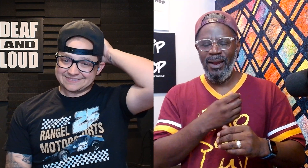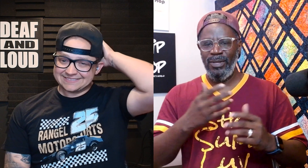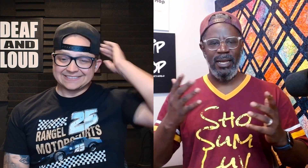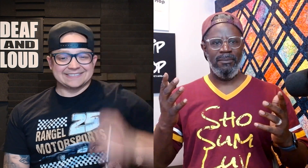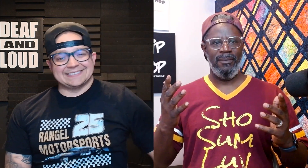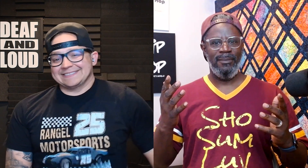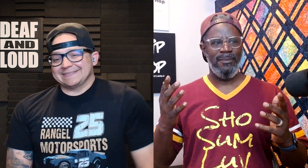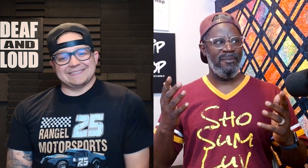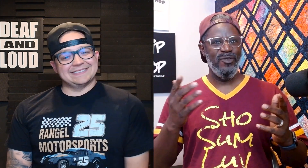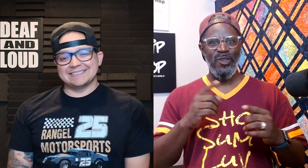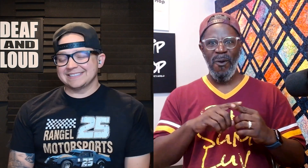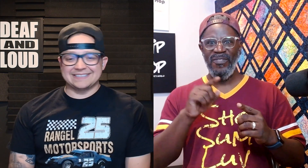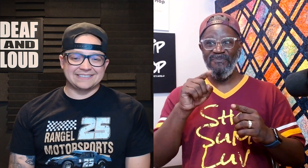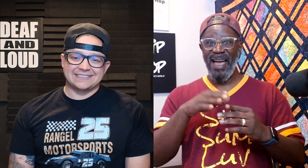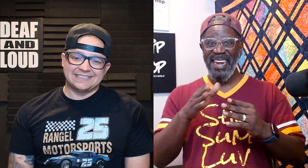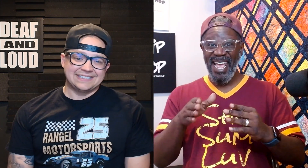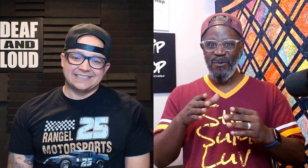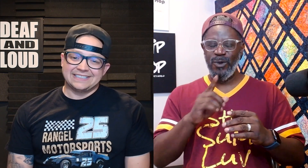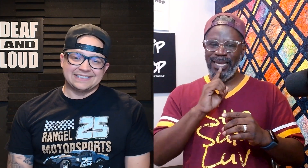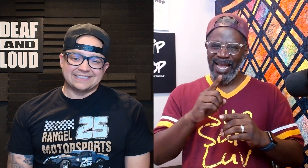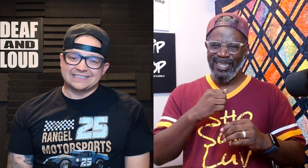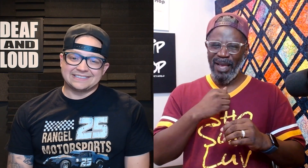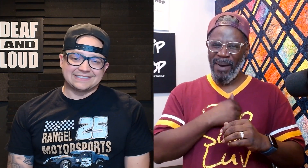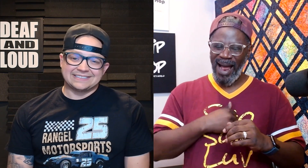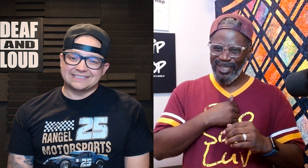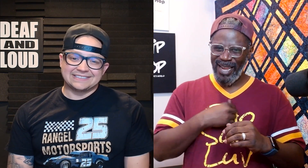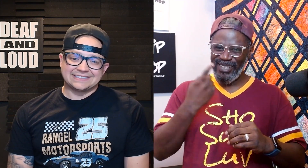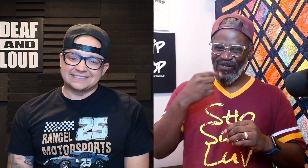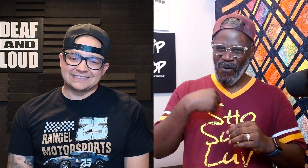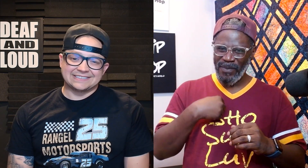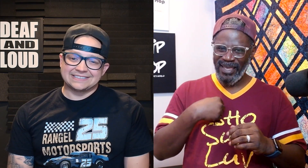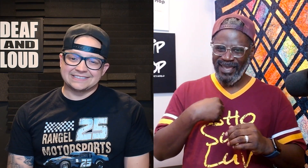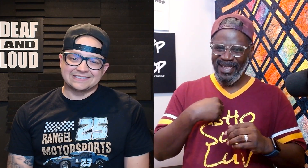I was like, wow, so my neighbor was actually apologizing for me.